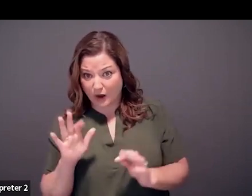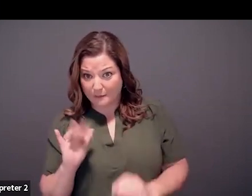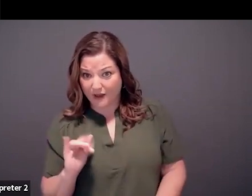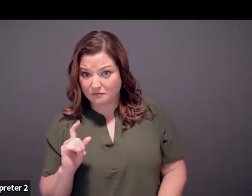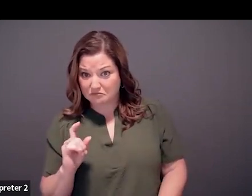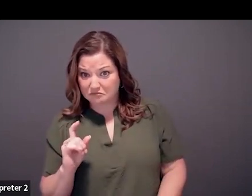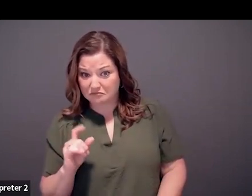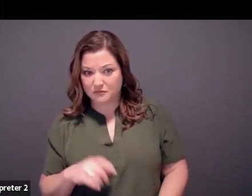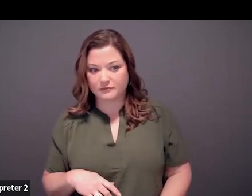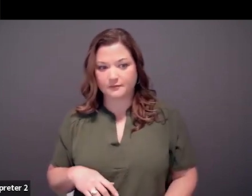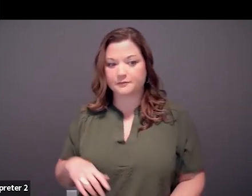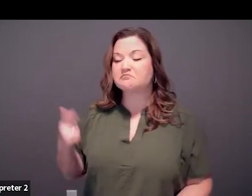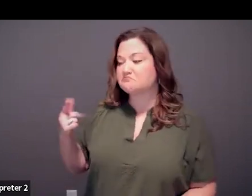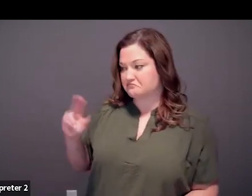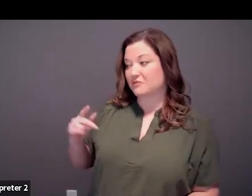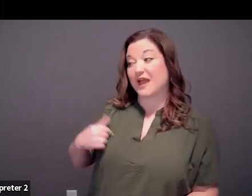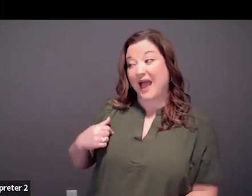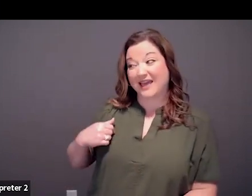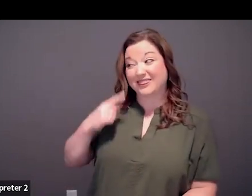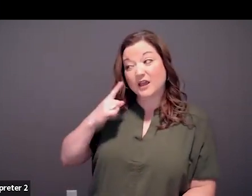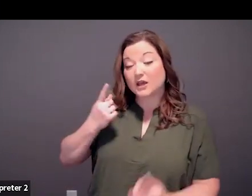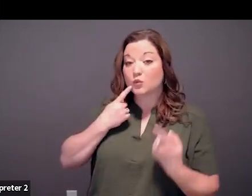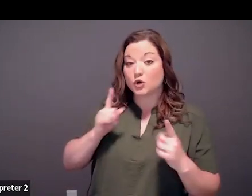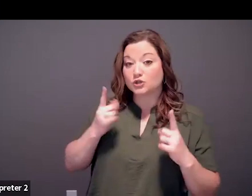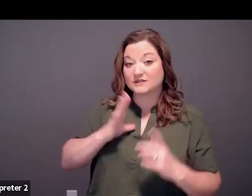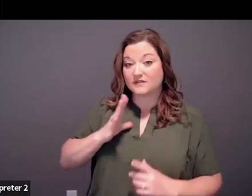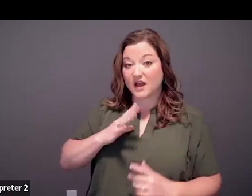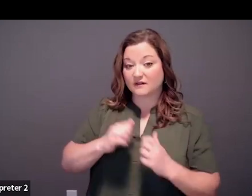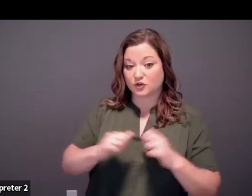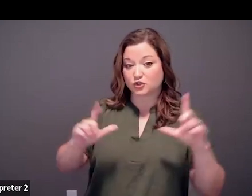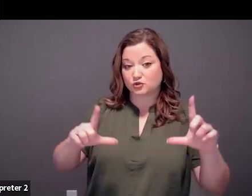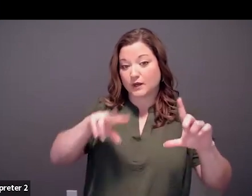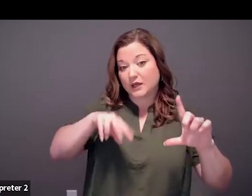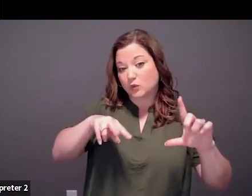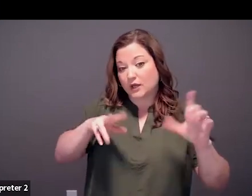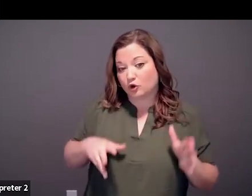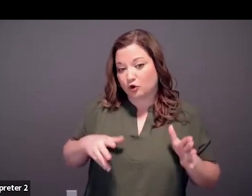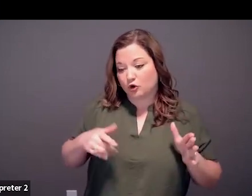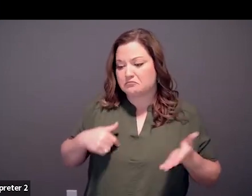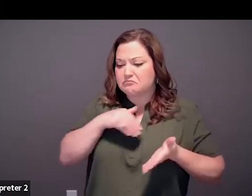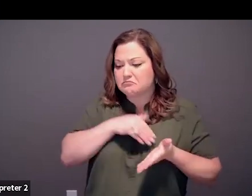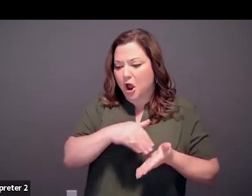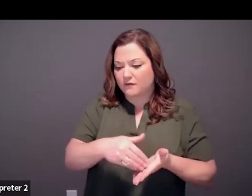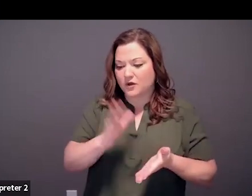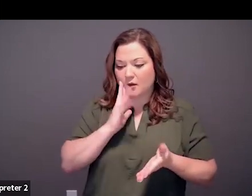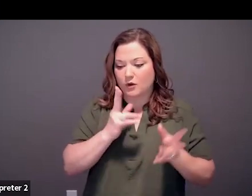I find it works fine for the screen readers to just do it that way. I'll frequently just stick it into a paragraph tag instead,